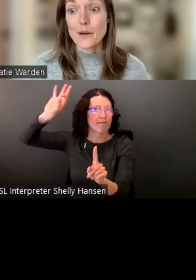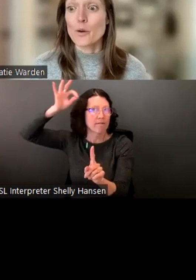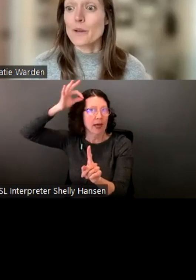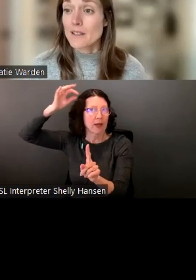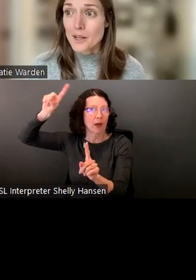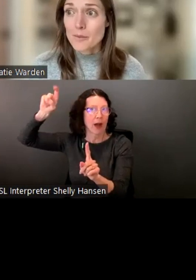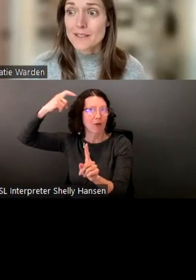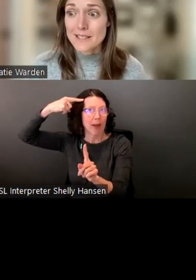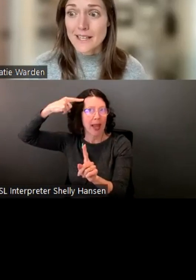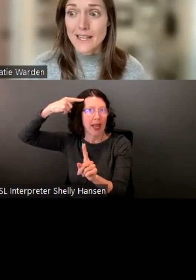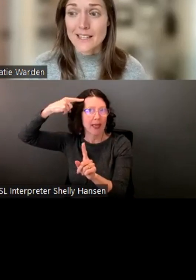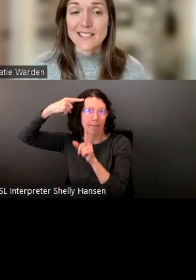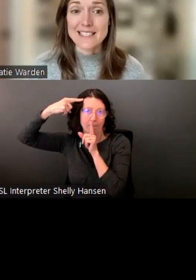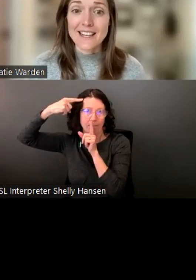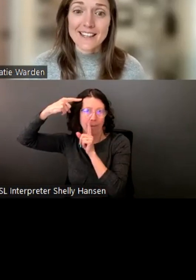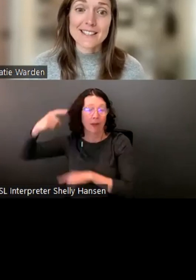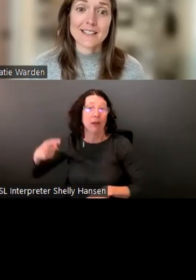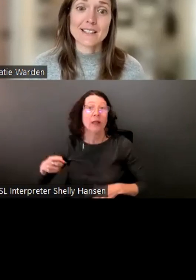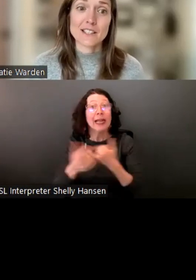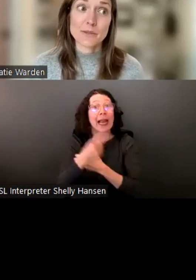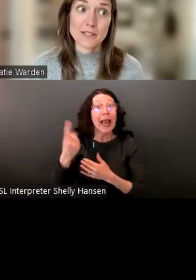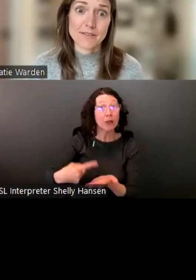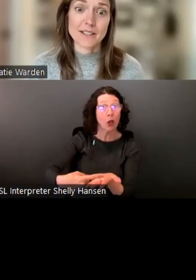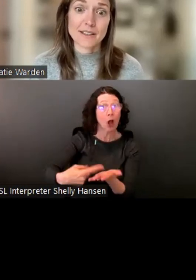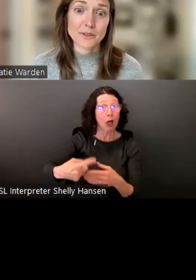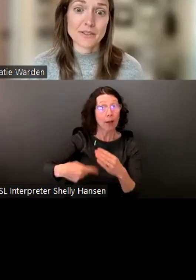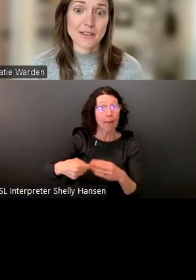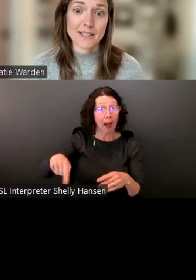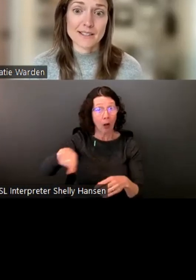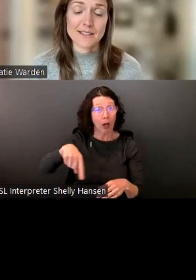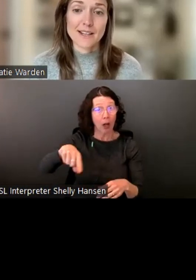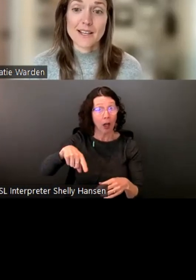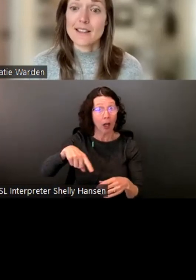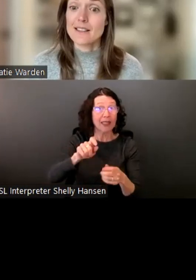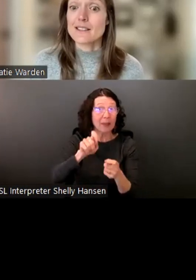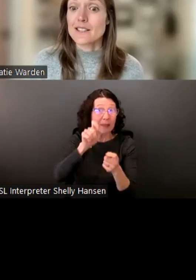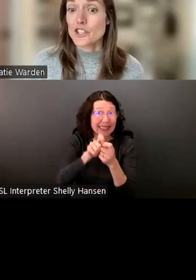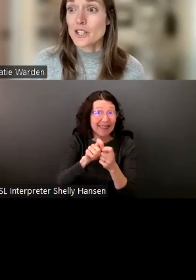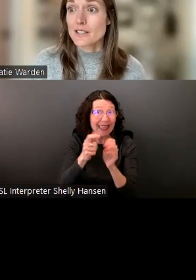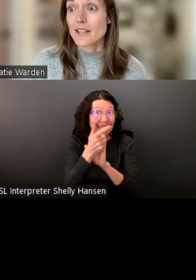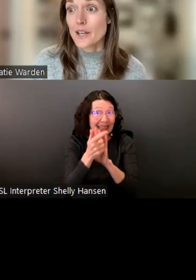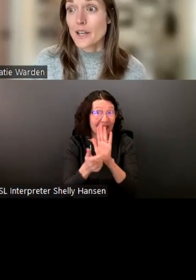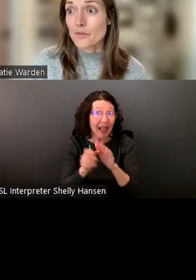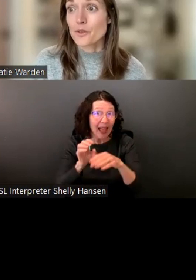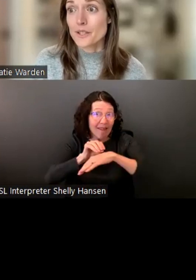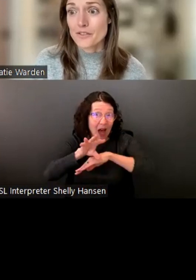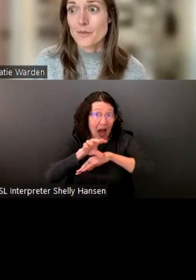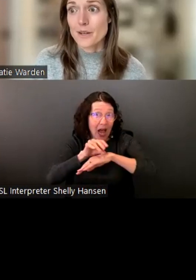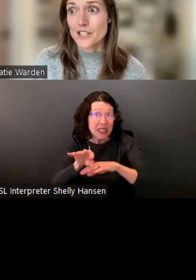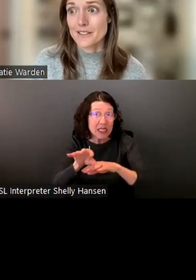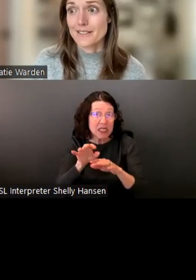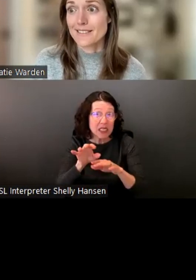And what we talk about today is not intended as specific legal advice. This is just helpful information.